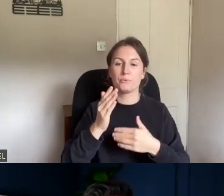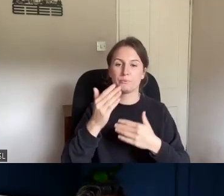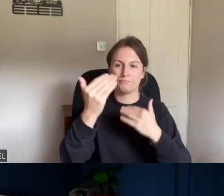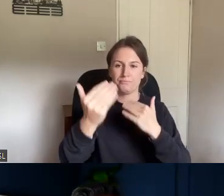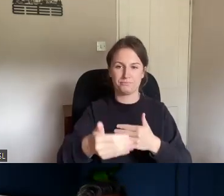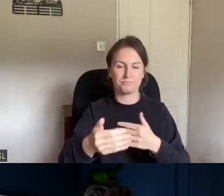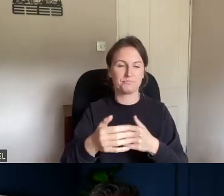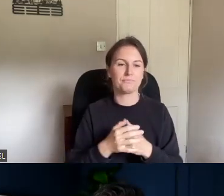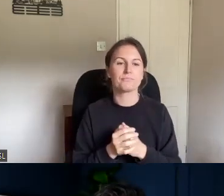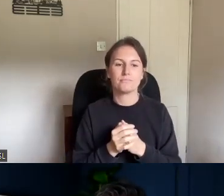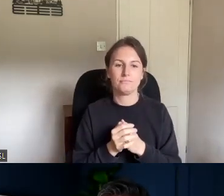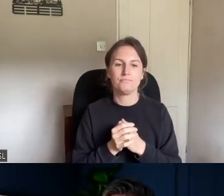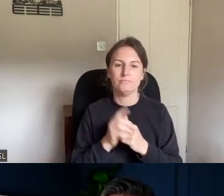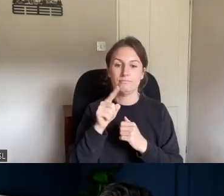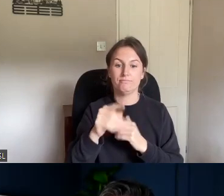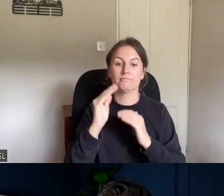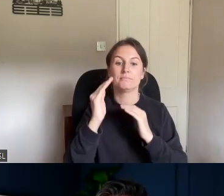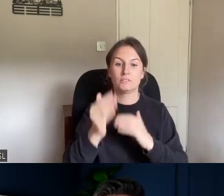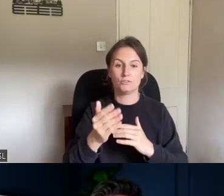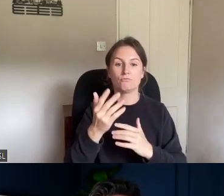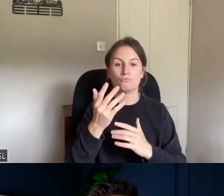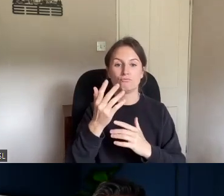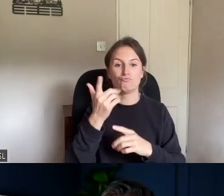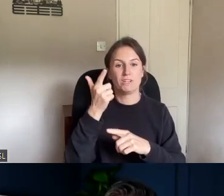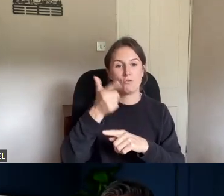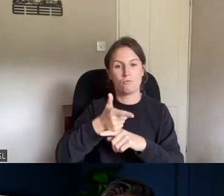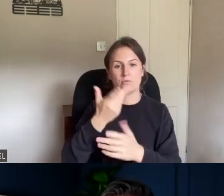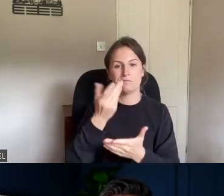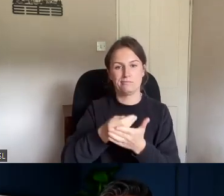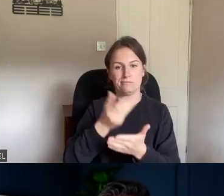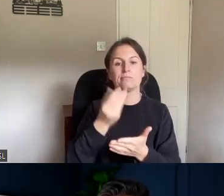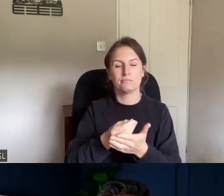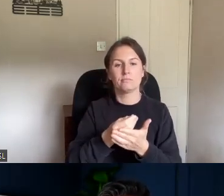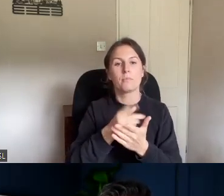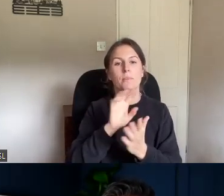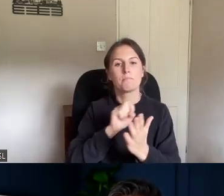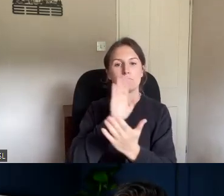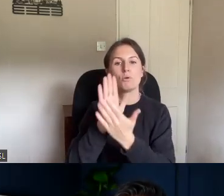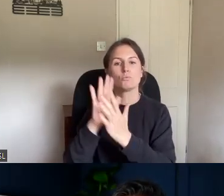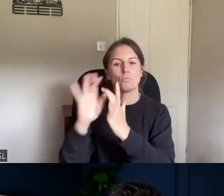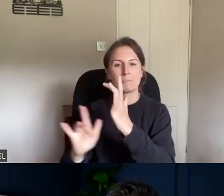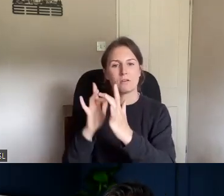This whole session is going to be recorded and will be available on our website as well. We'll send you an e-mail with the link in,